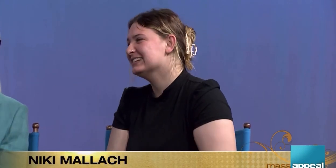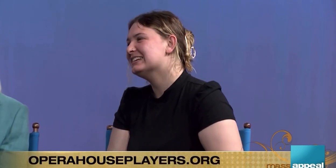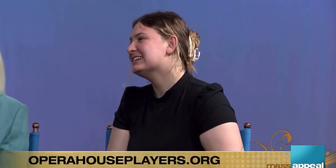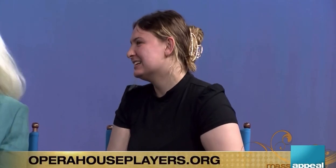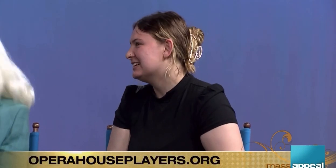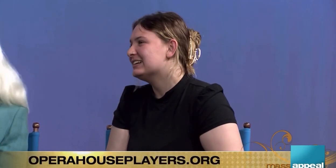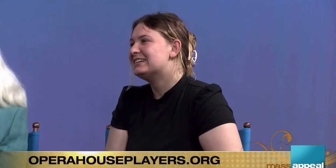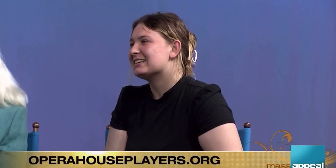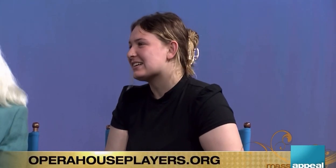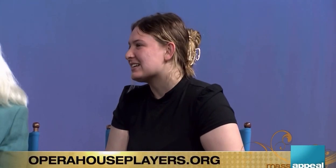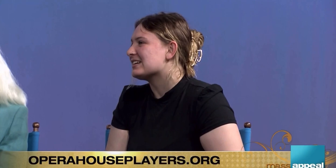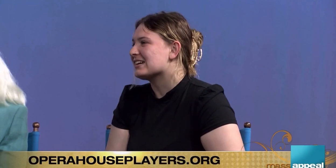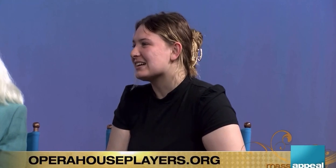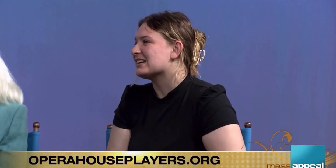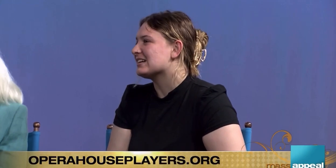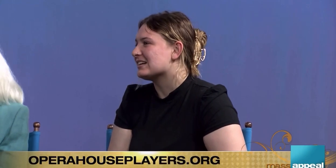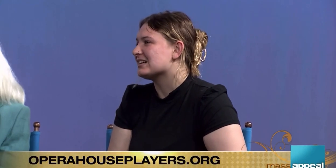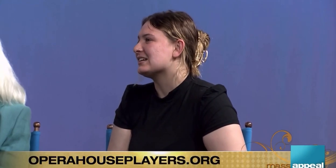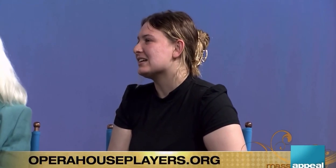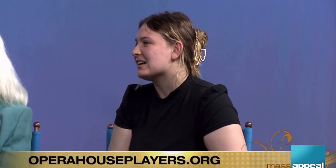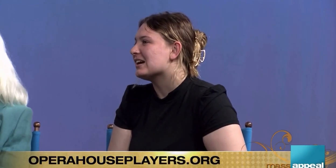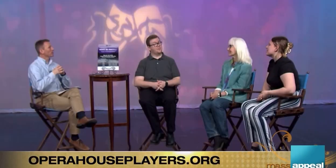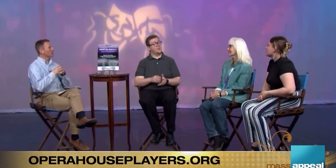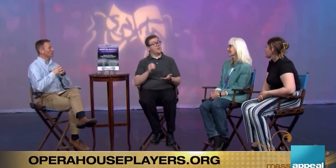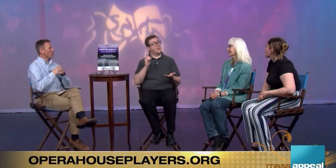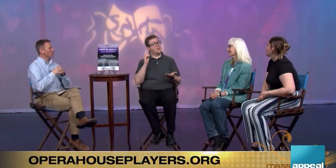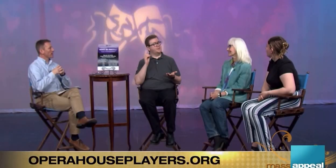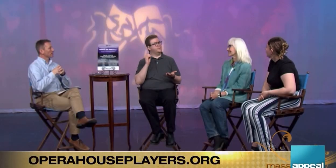so excited to be working with Sharon. So what have you learned as a co-director?